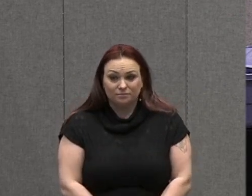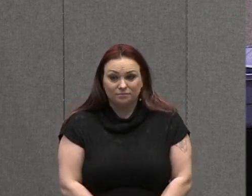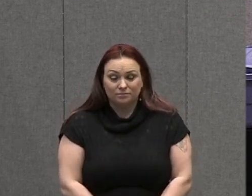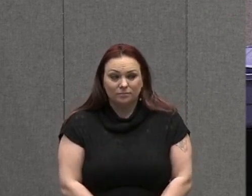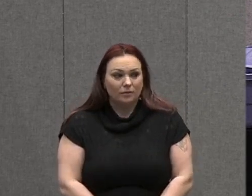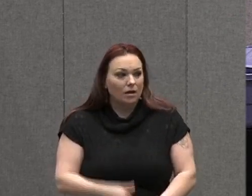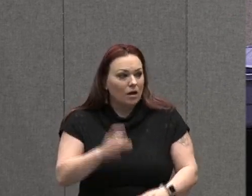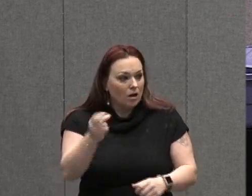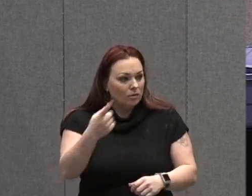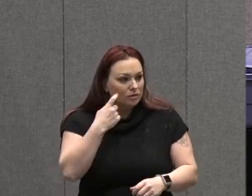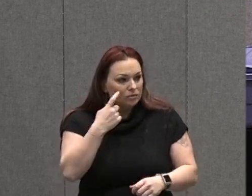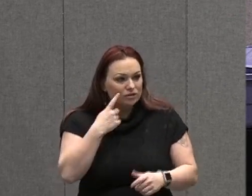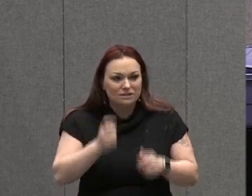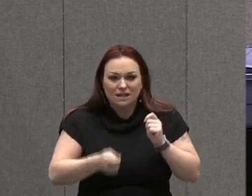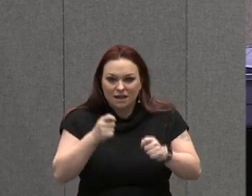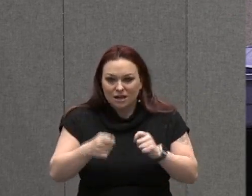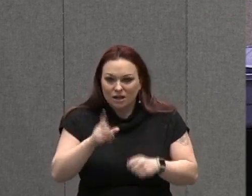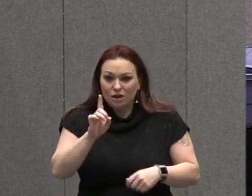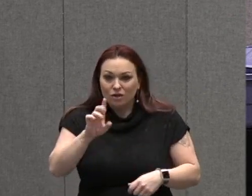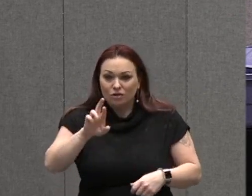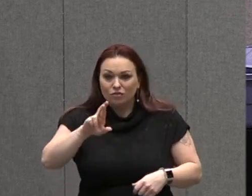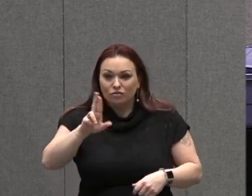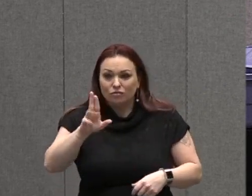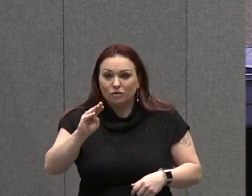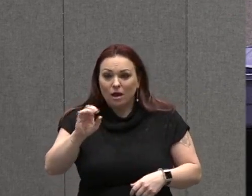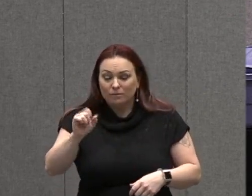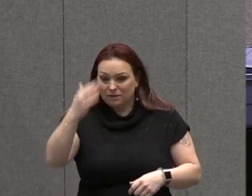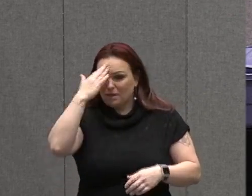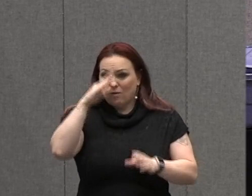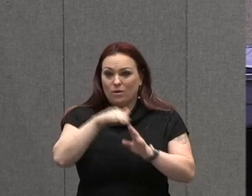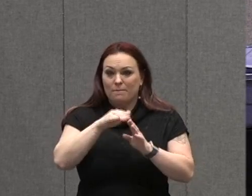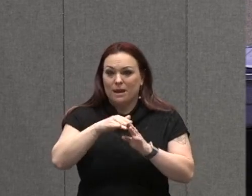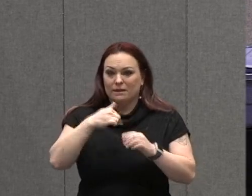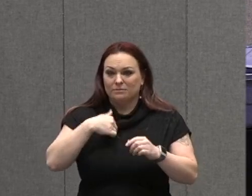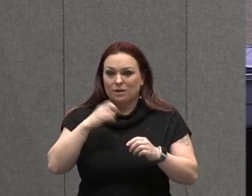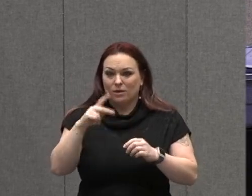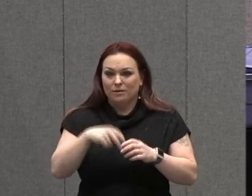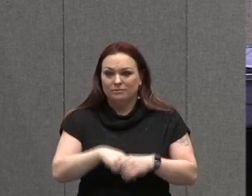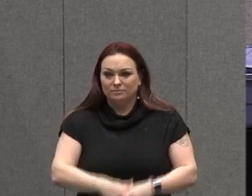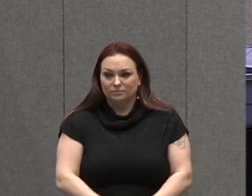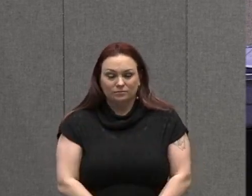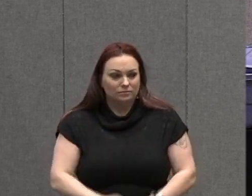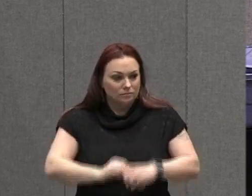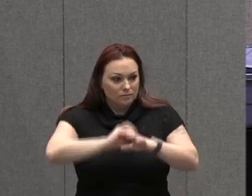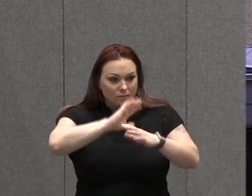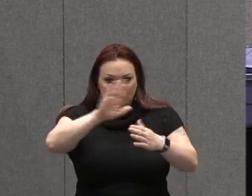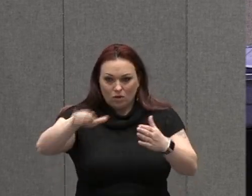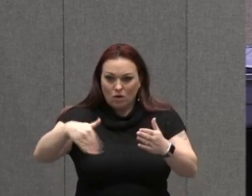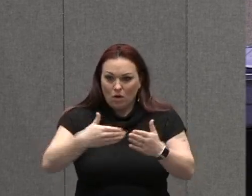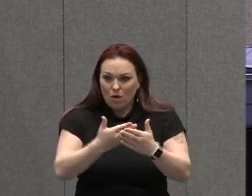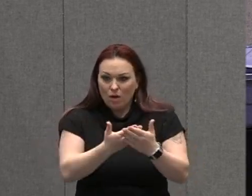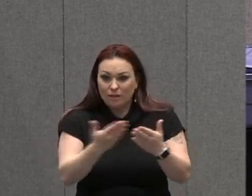Oh and you just said drums! And that reminds me! Yes! So, all these instruments are technically